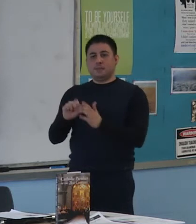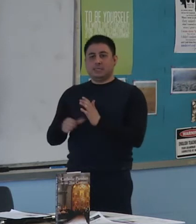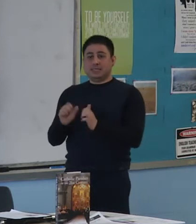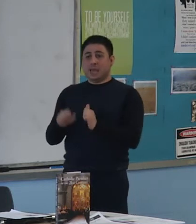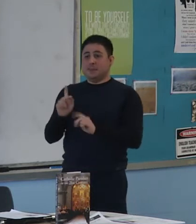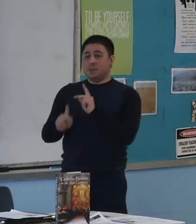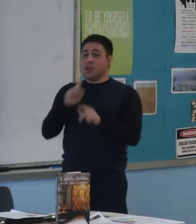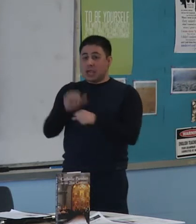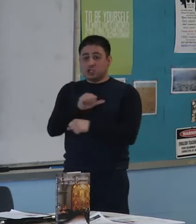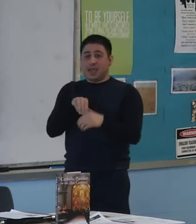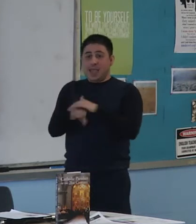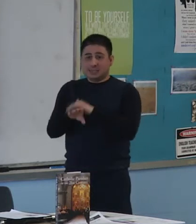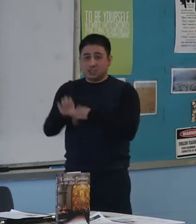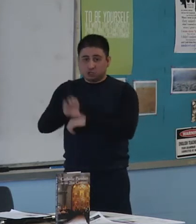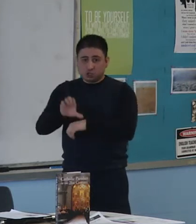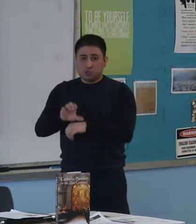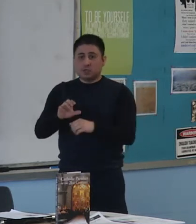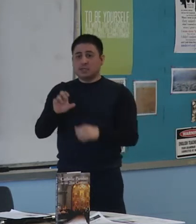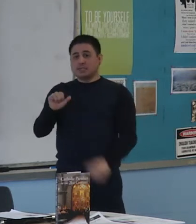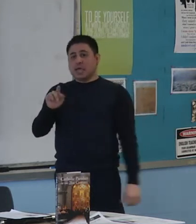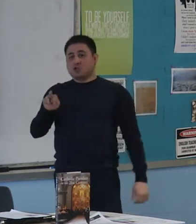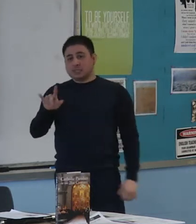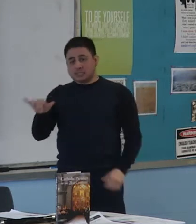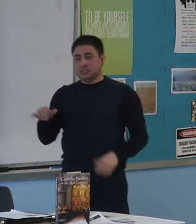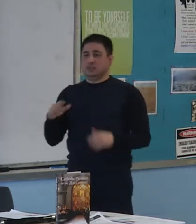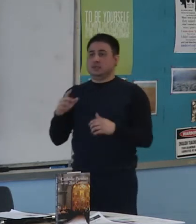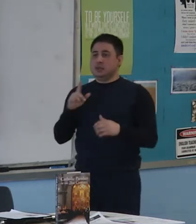sanctuary, can people get into the sacristy, is there a bathroom that is